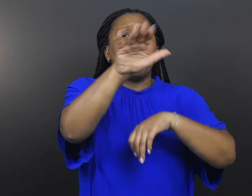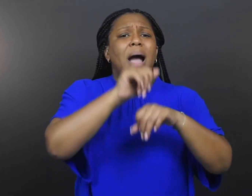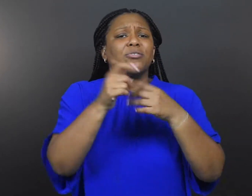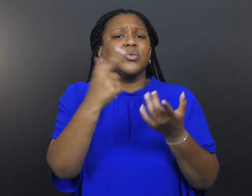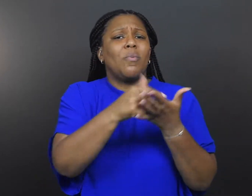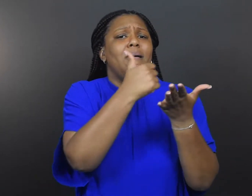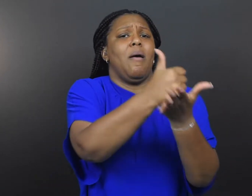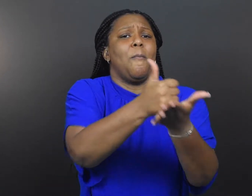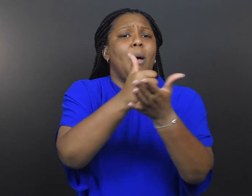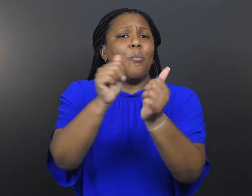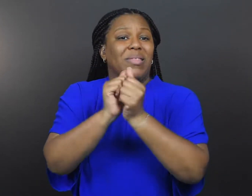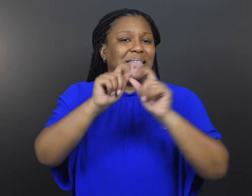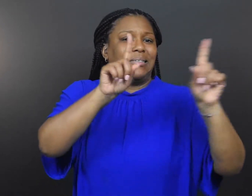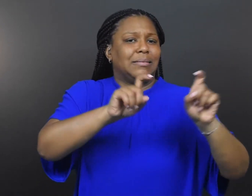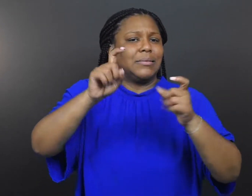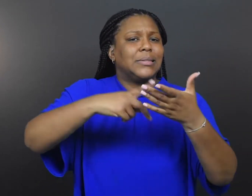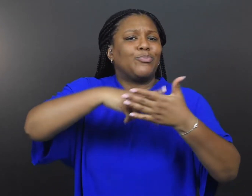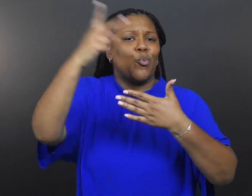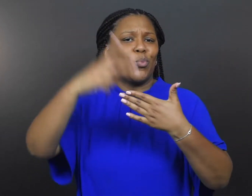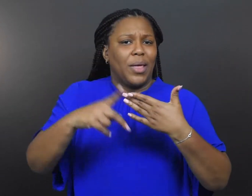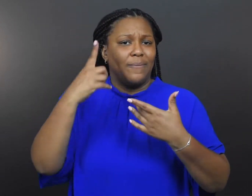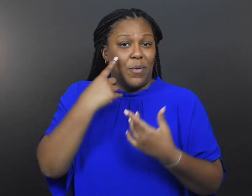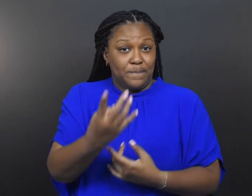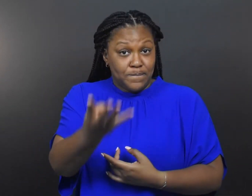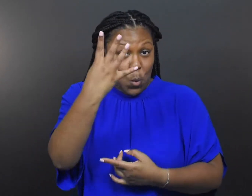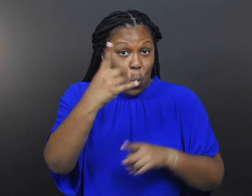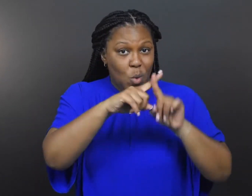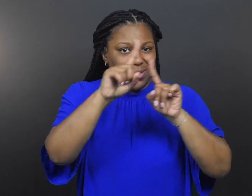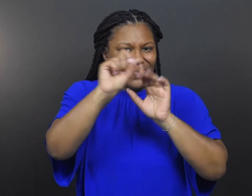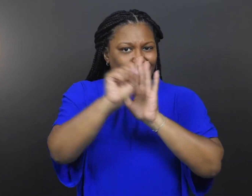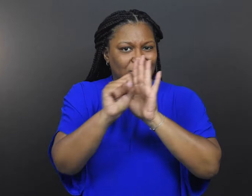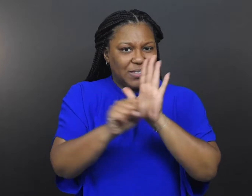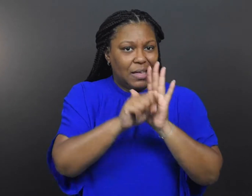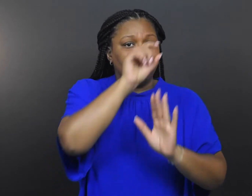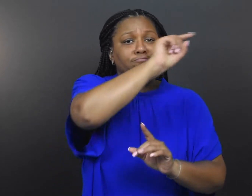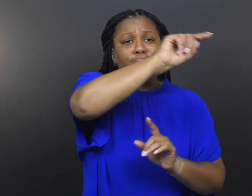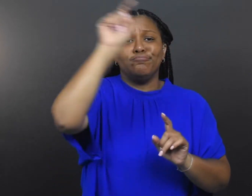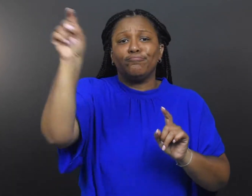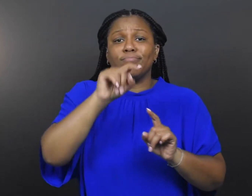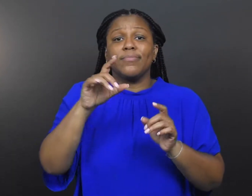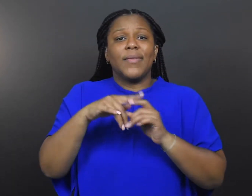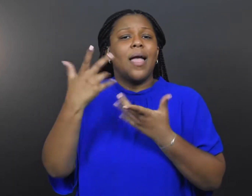programs in four states and a remote location in the Pacific since January.